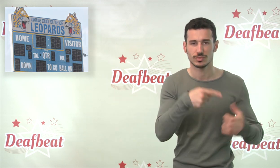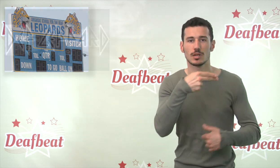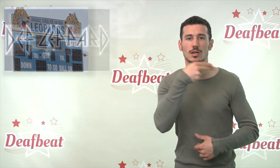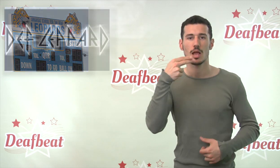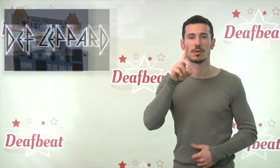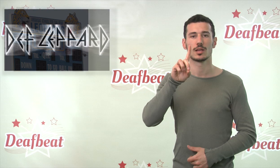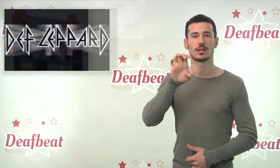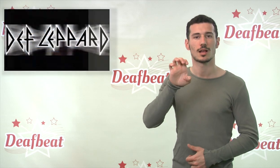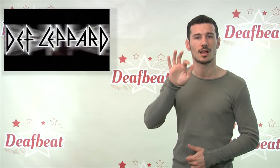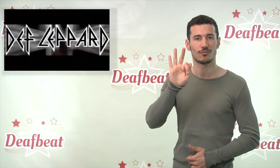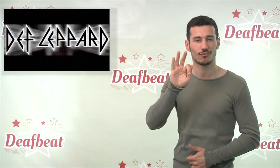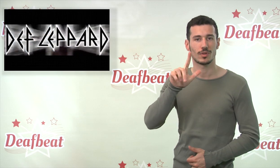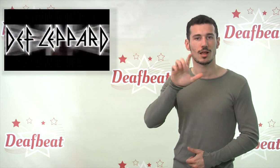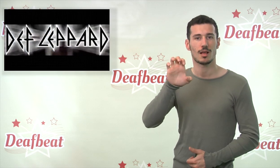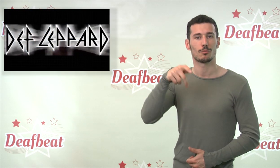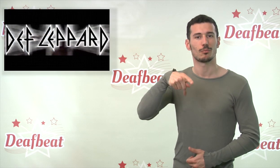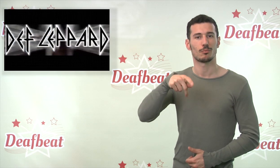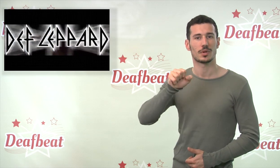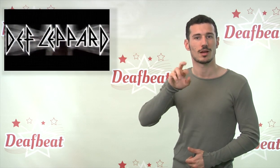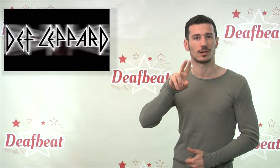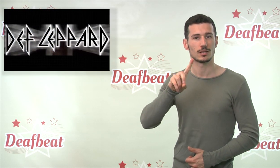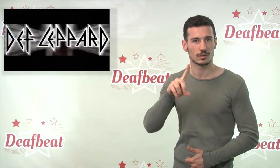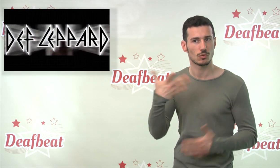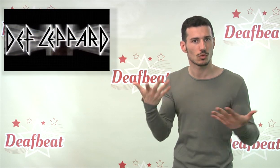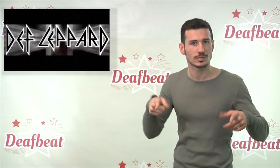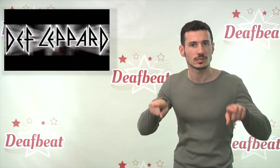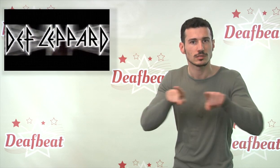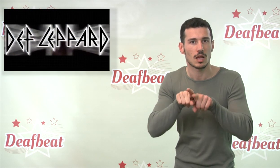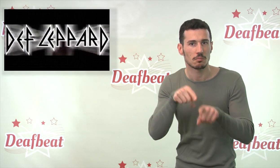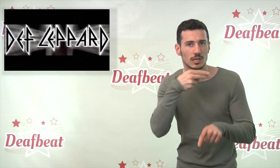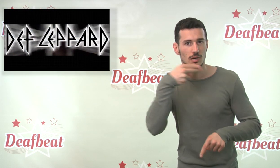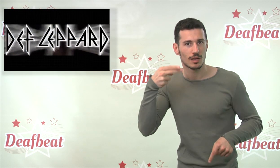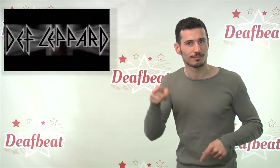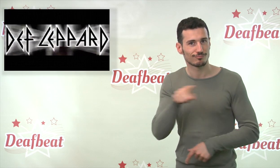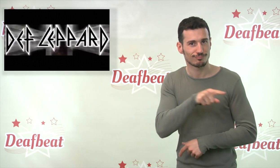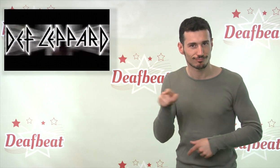Deaf Leopards! Their name sounds almost exactly like the rock band name.